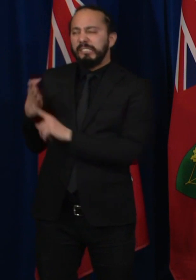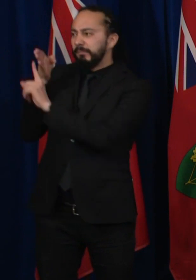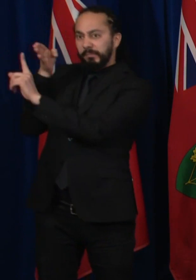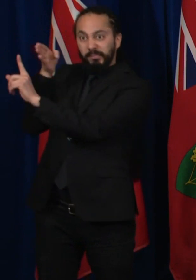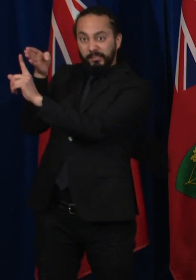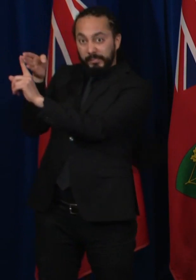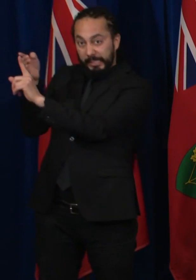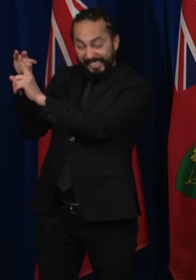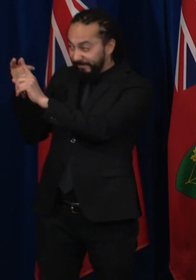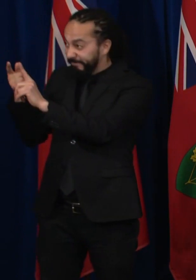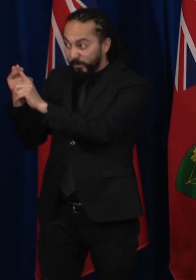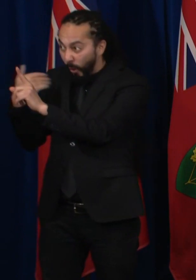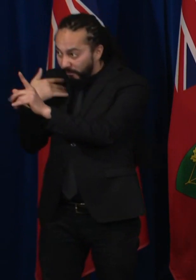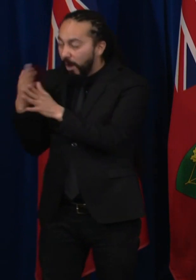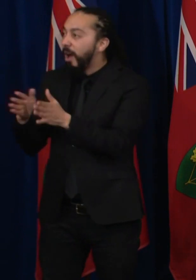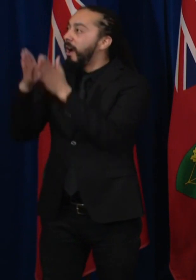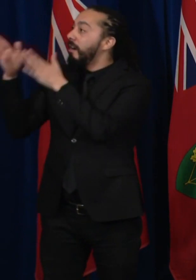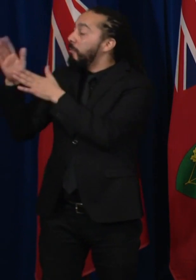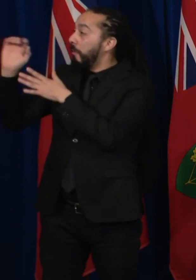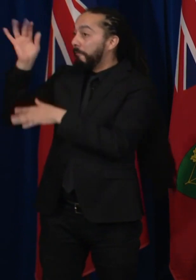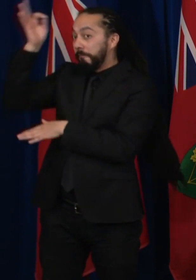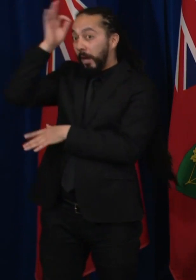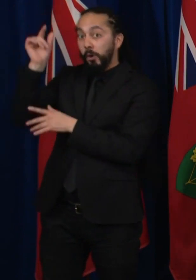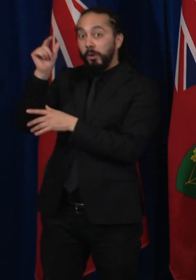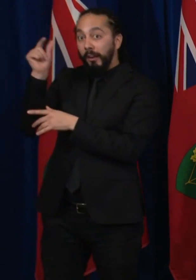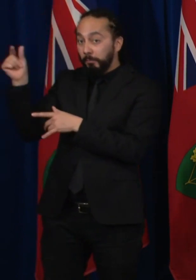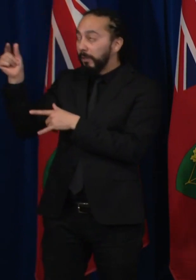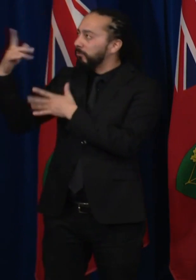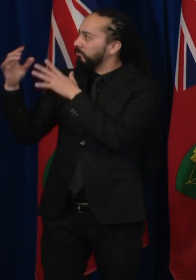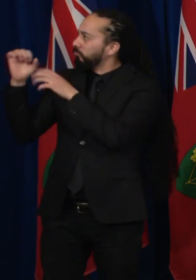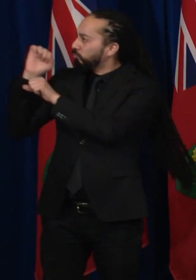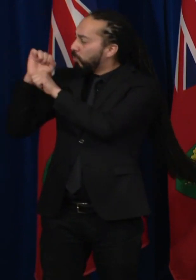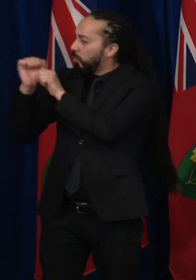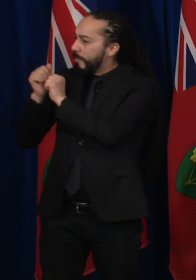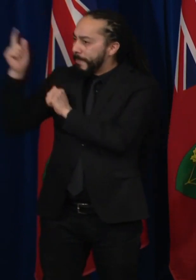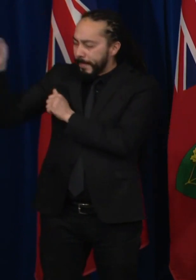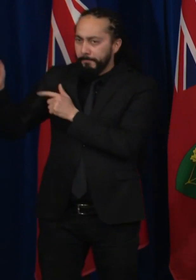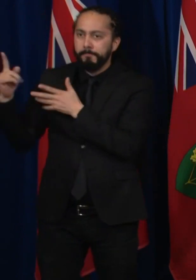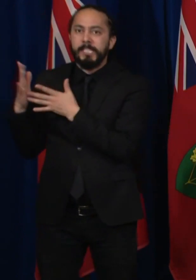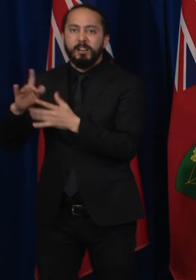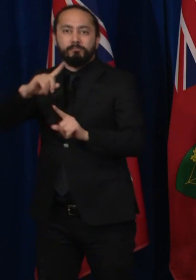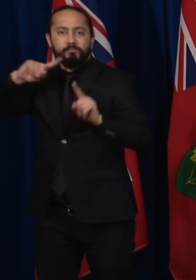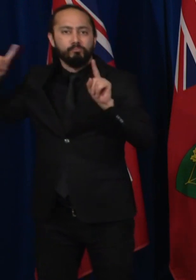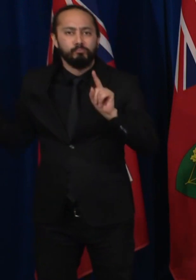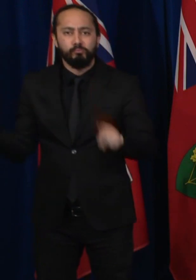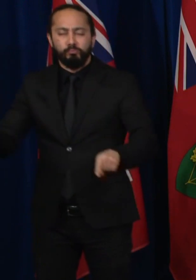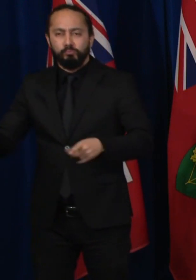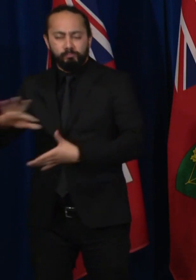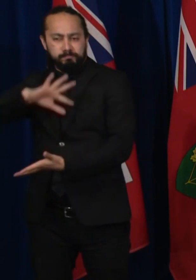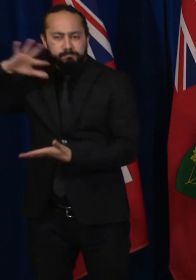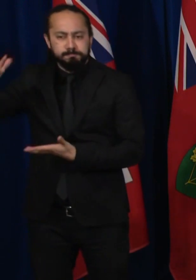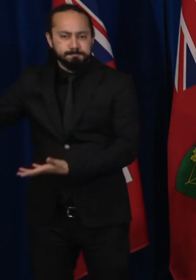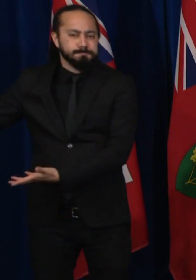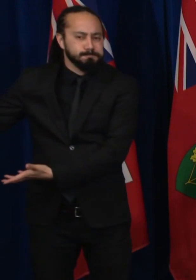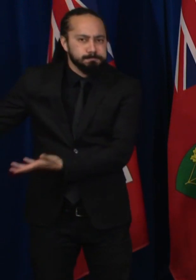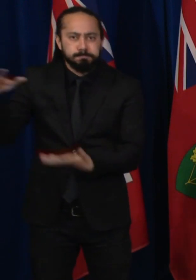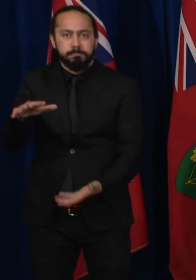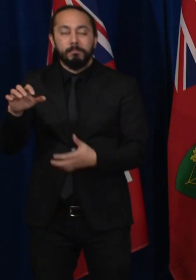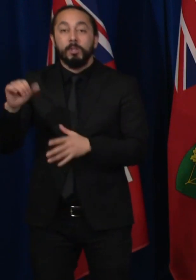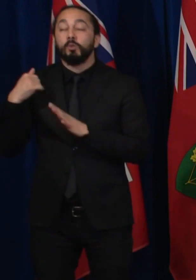our work with the federal government government. and dedicated to the proposition that "all men are created equal". The federal government is able to achieve large orders. We're waiting to receive shipments from Now we are engaged in a great civil war, them.